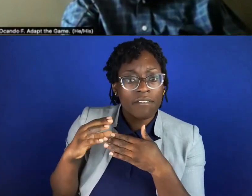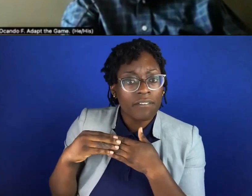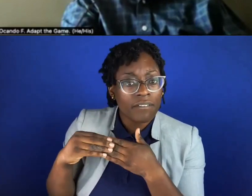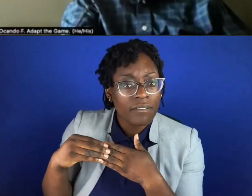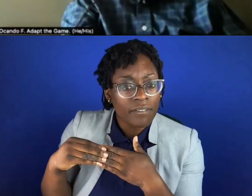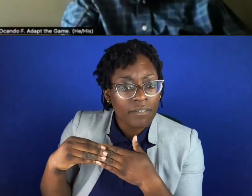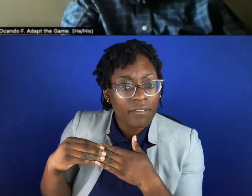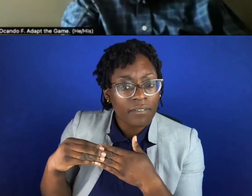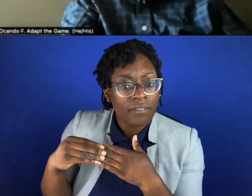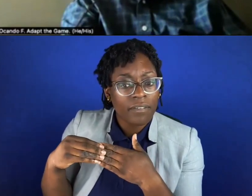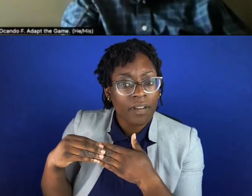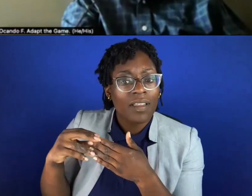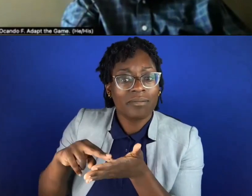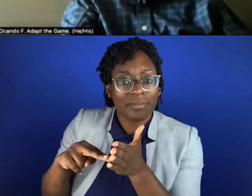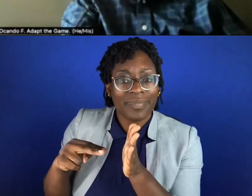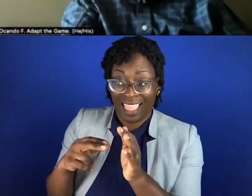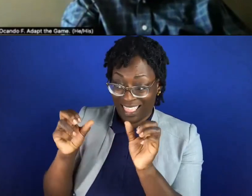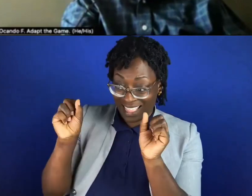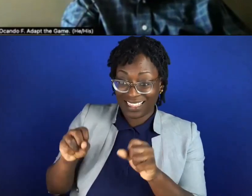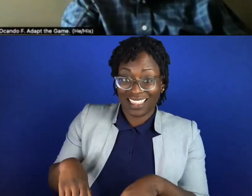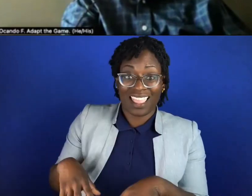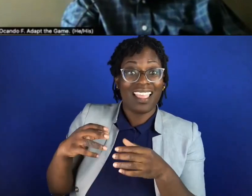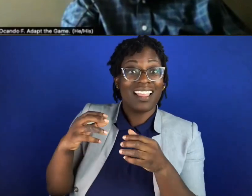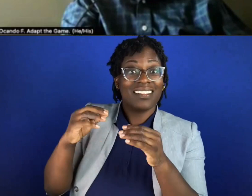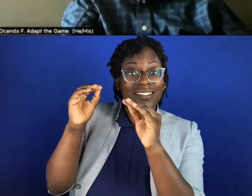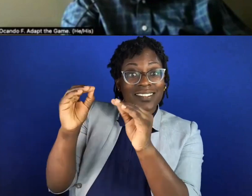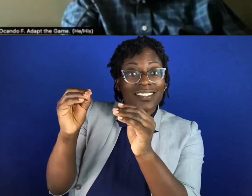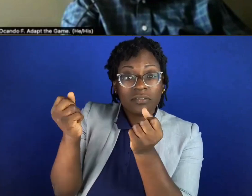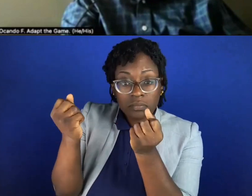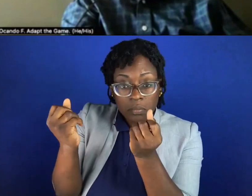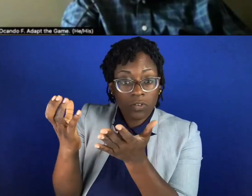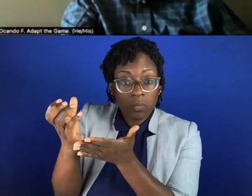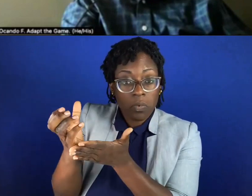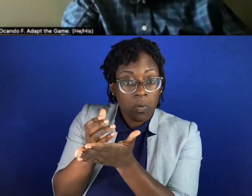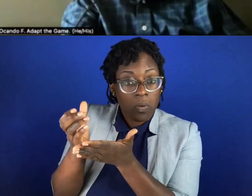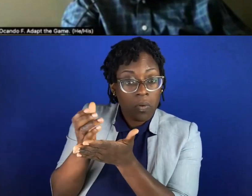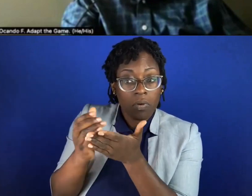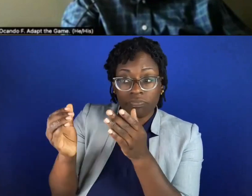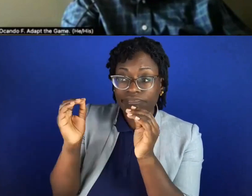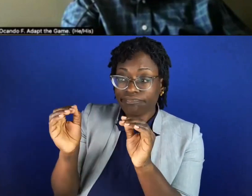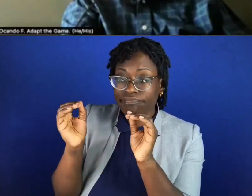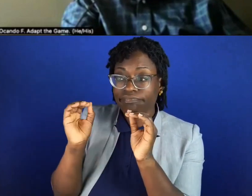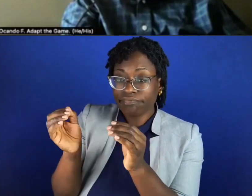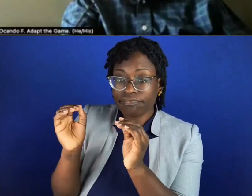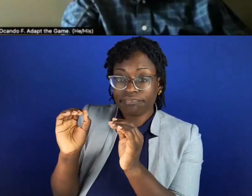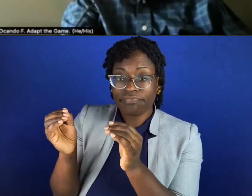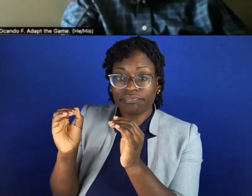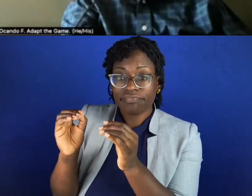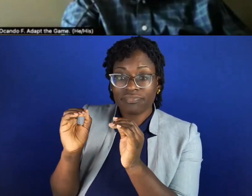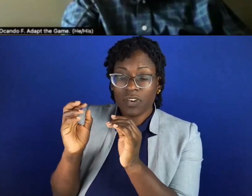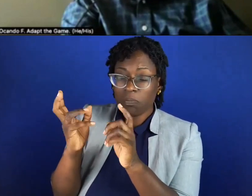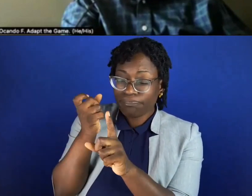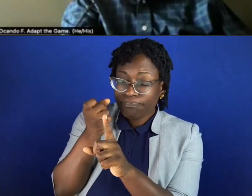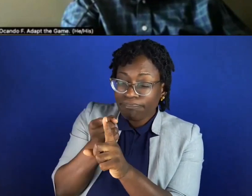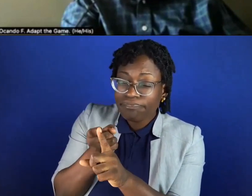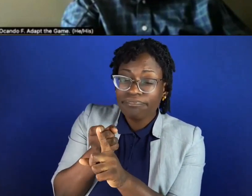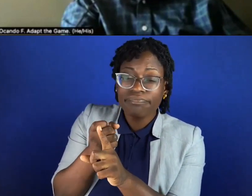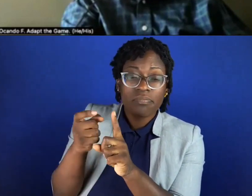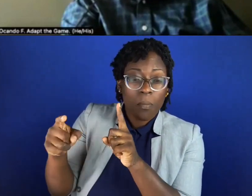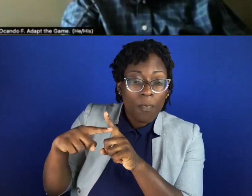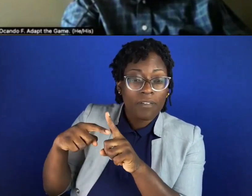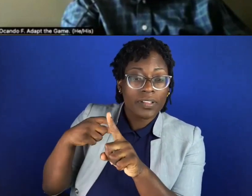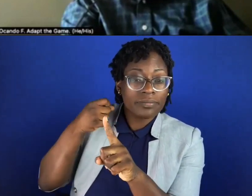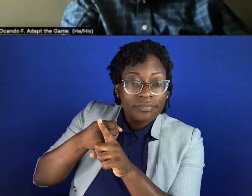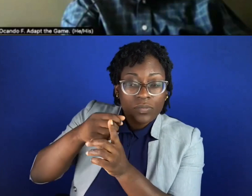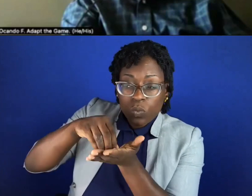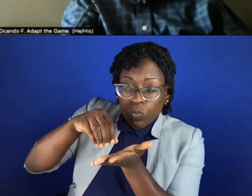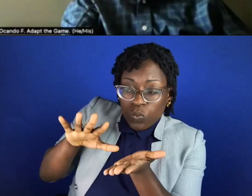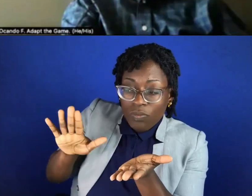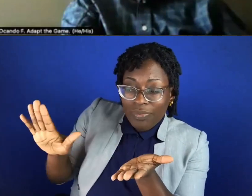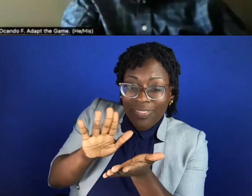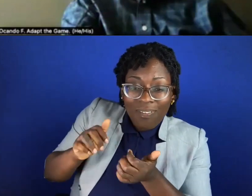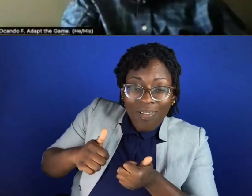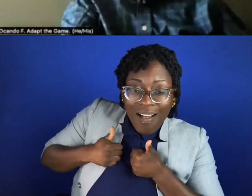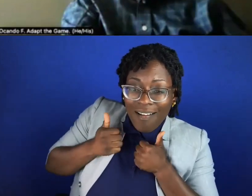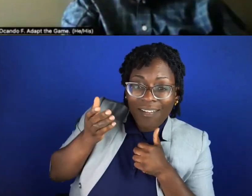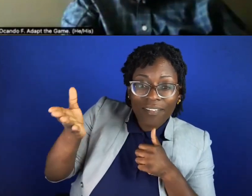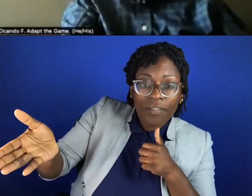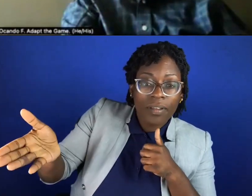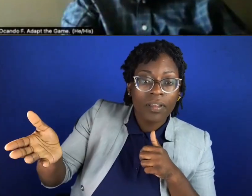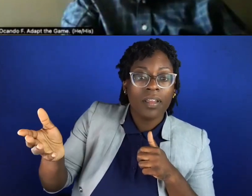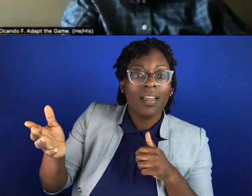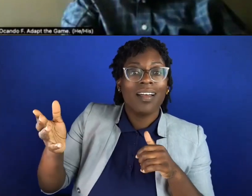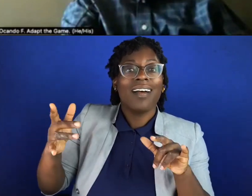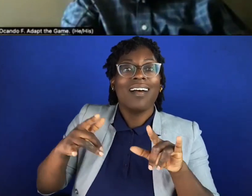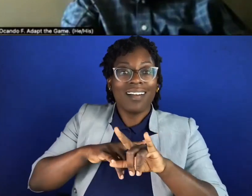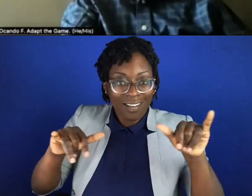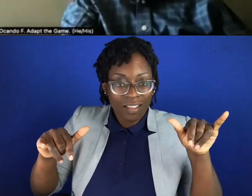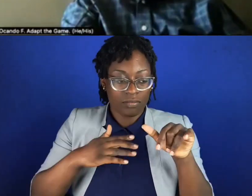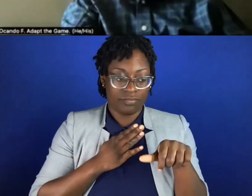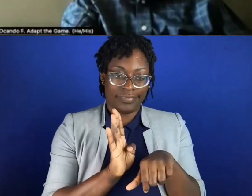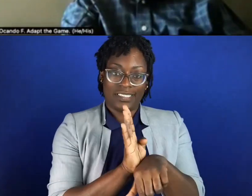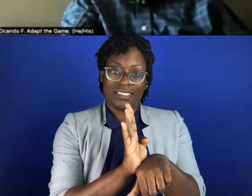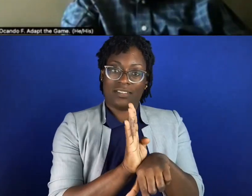flexibility that I can teach multiple classes and impact students there while growing my